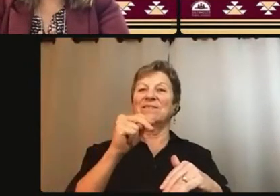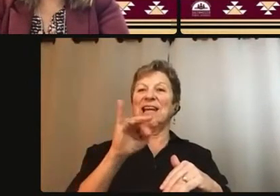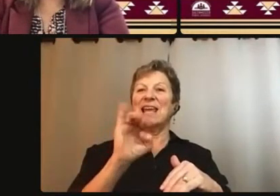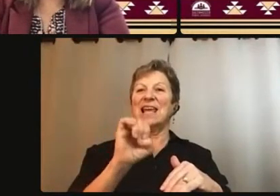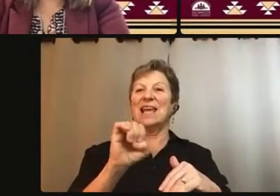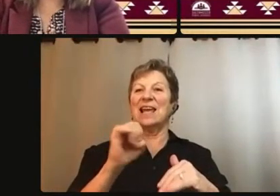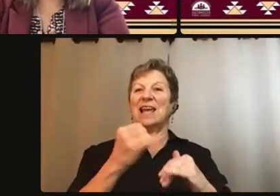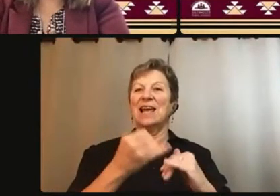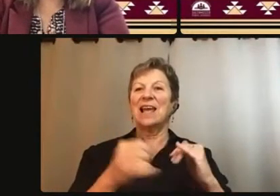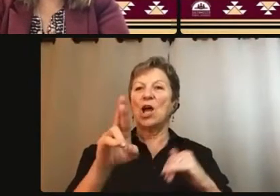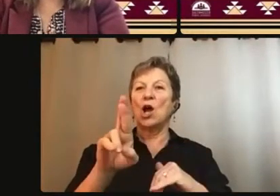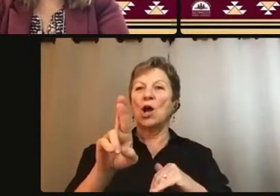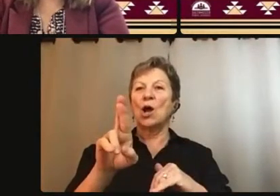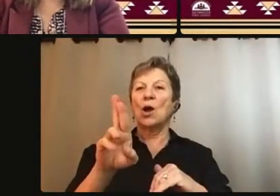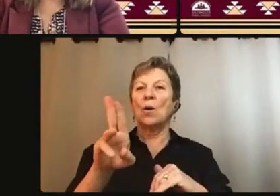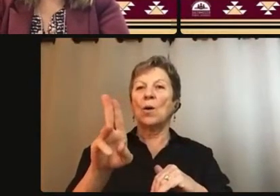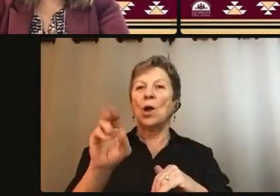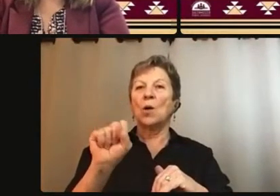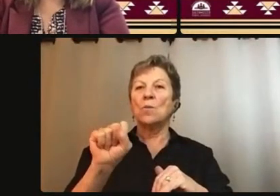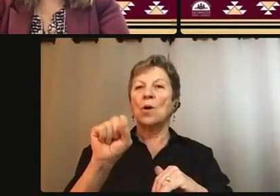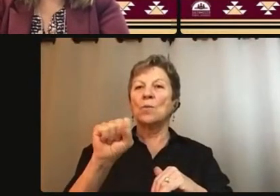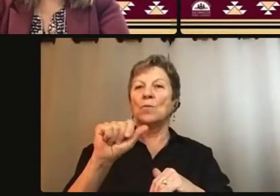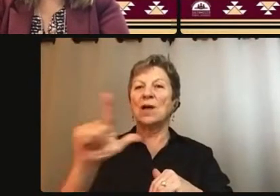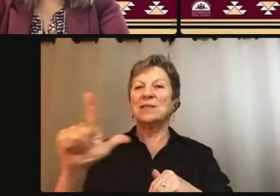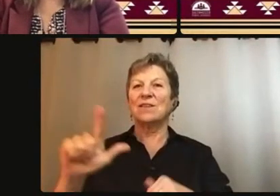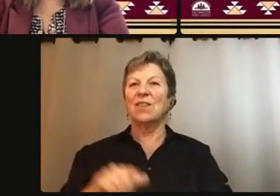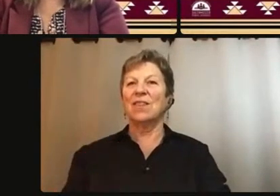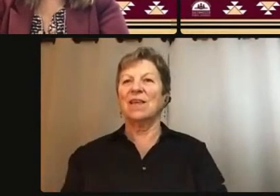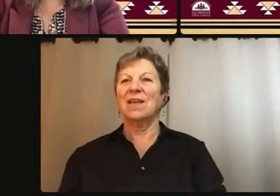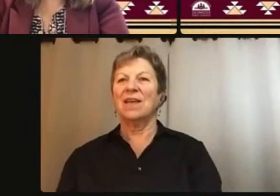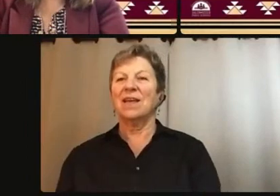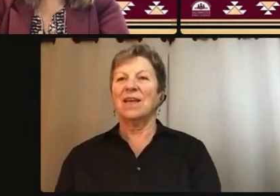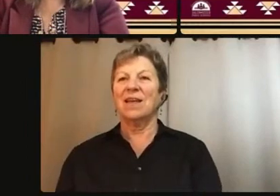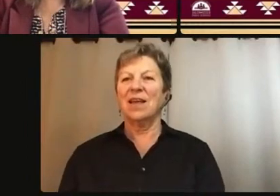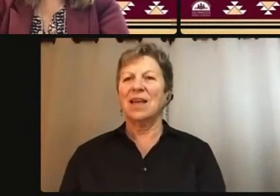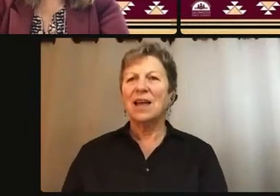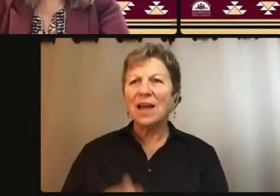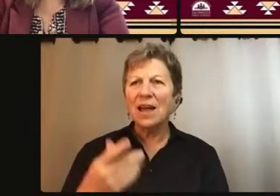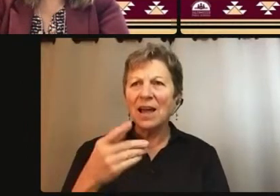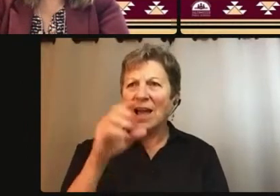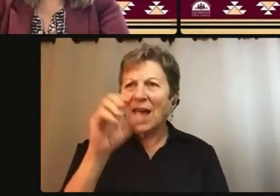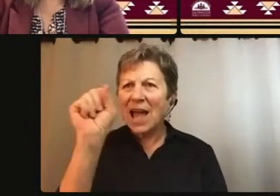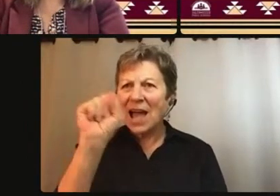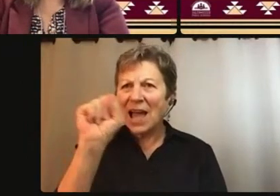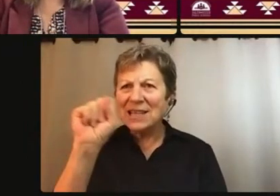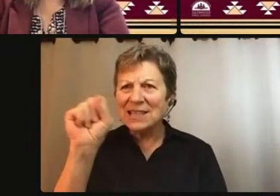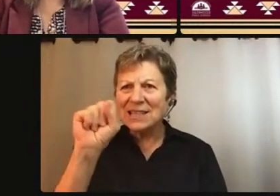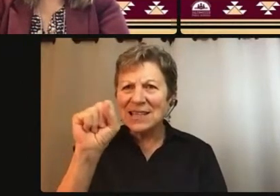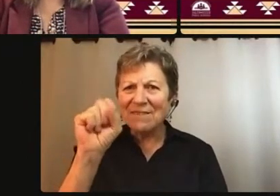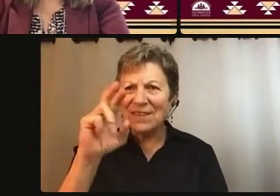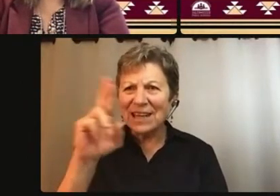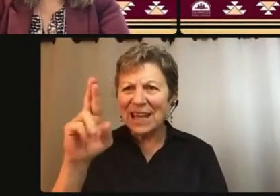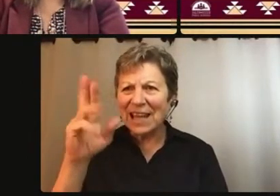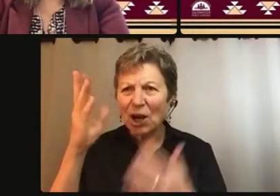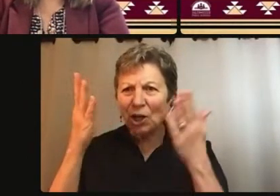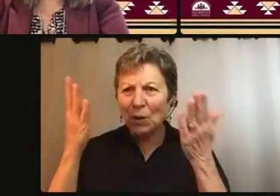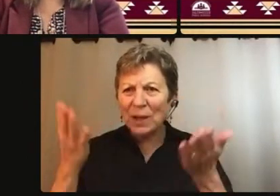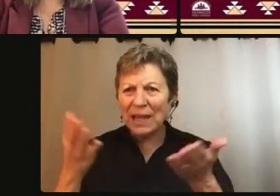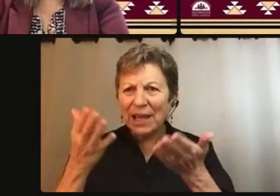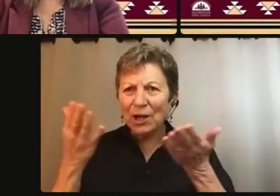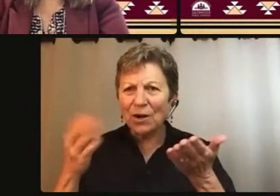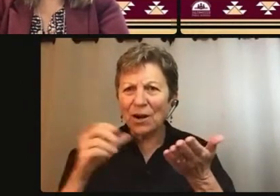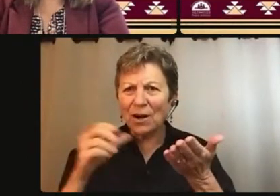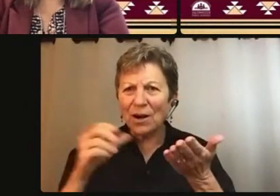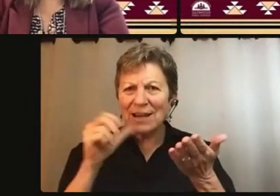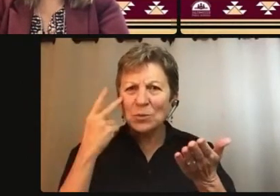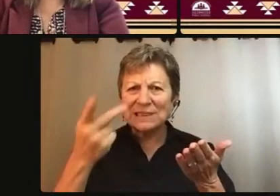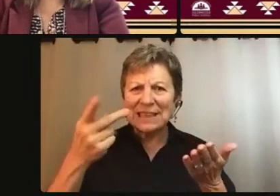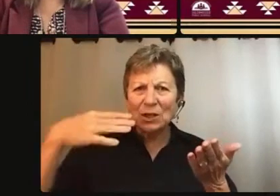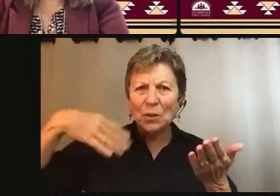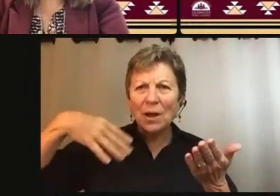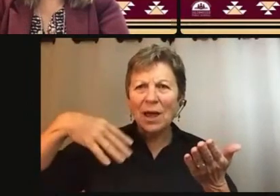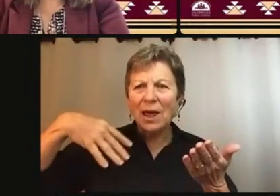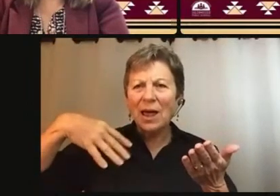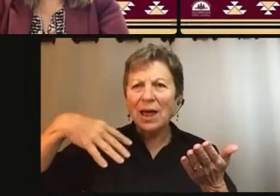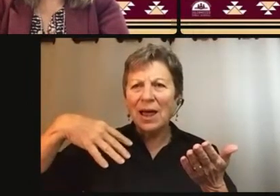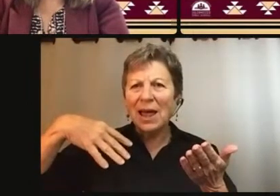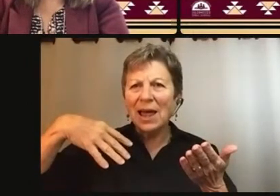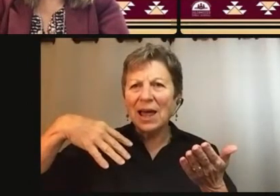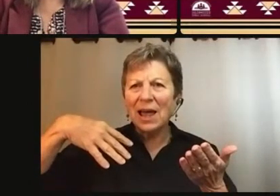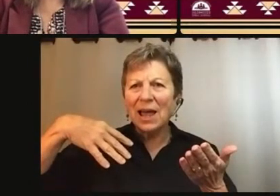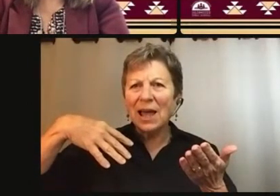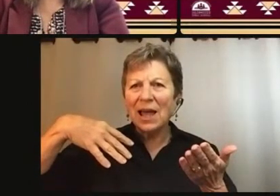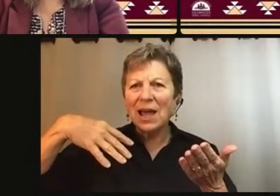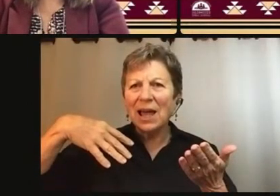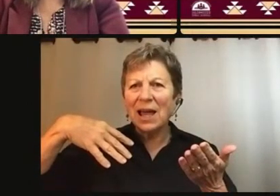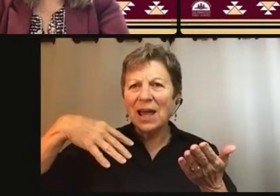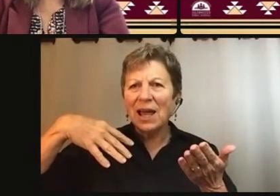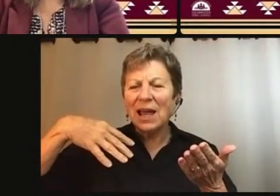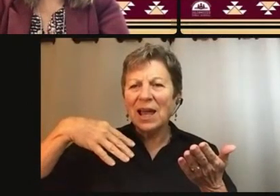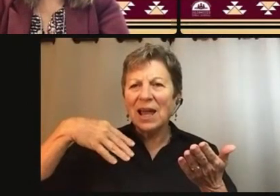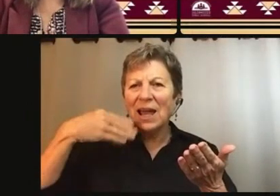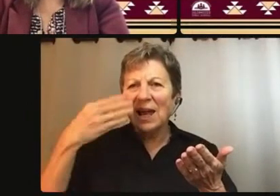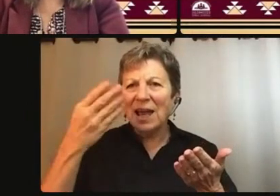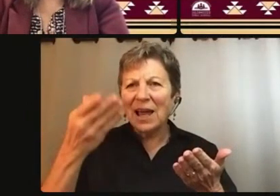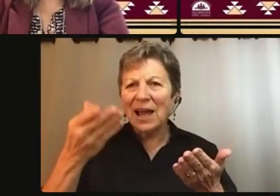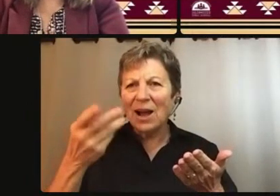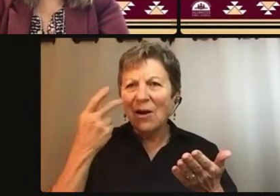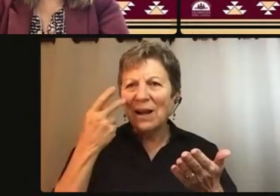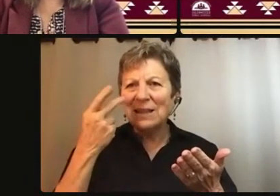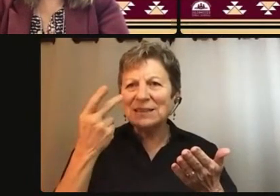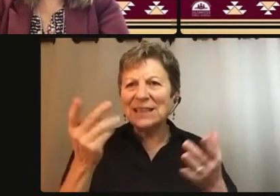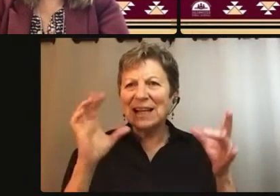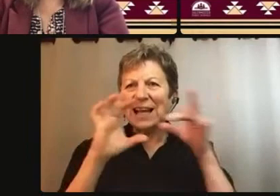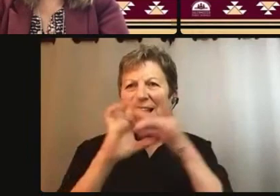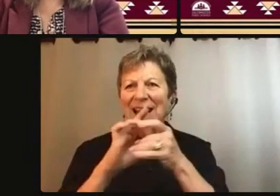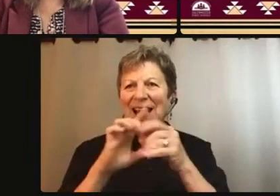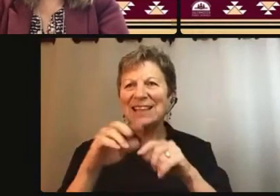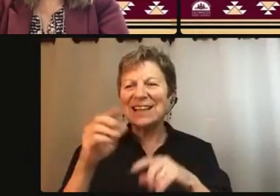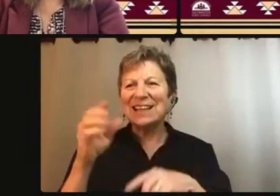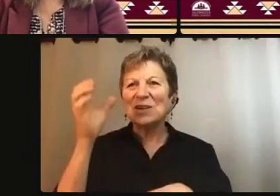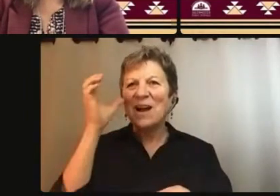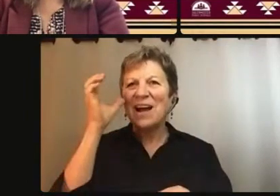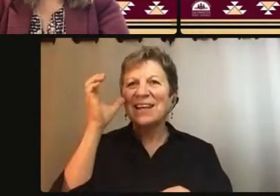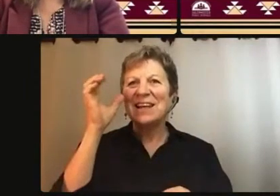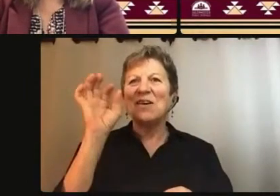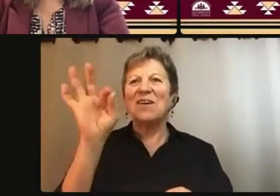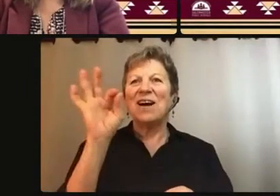NEXT WE HAVE STEPHANIE RUSSELL